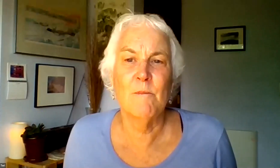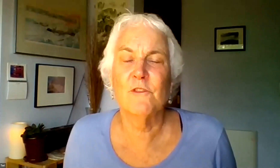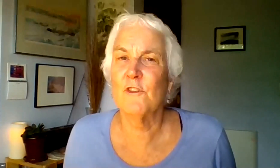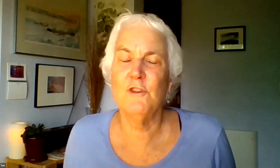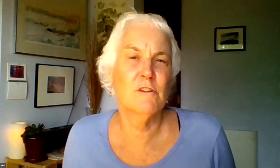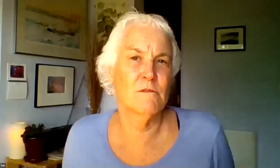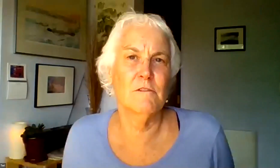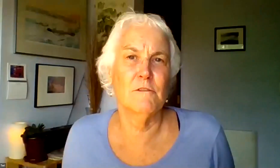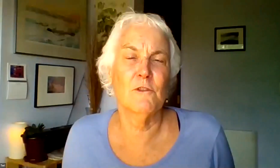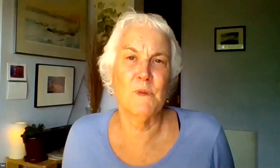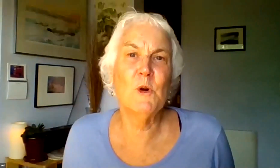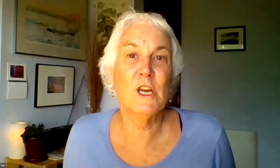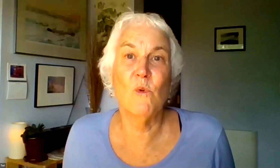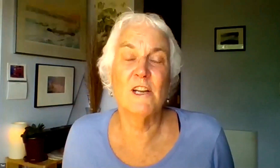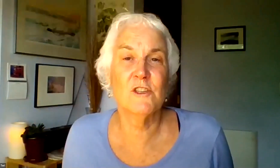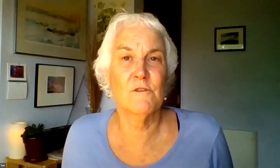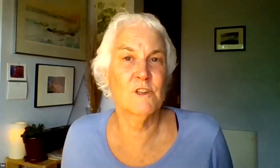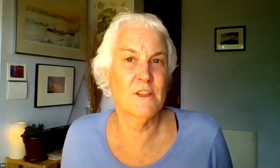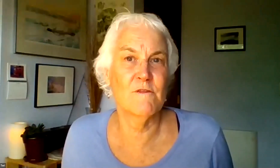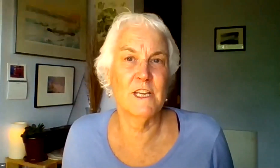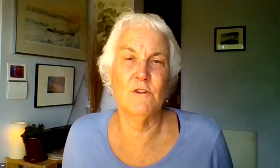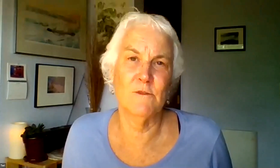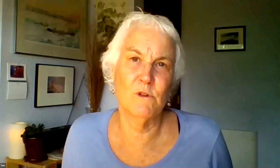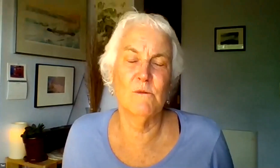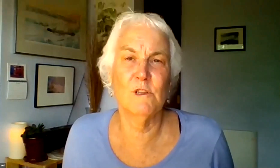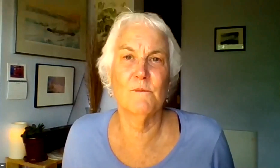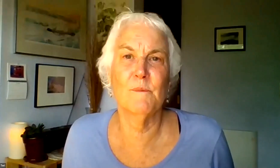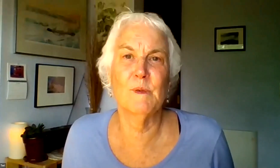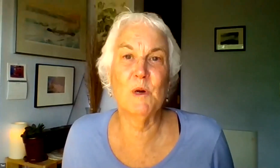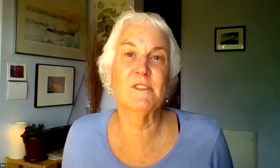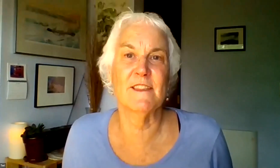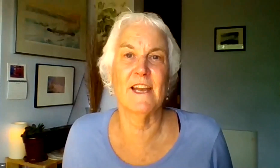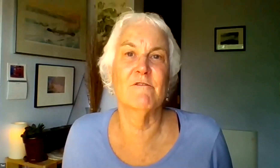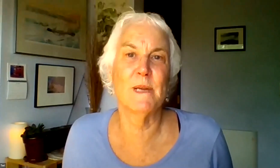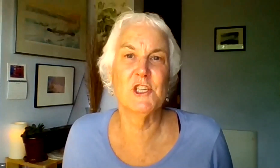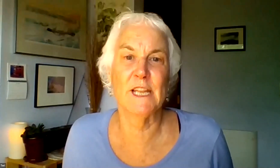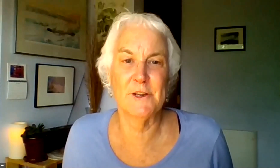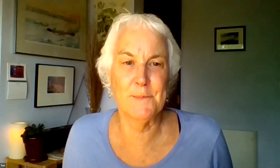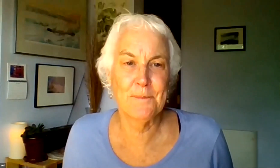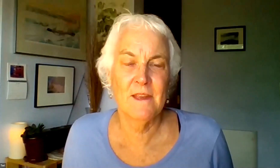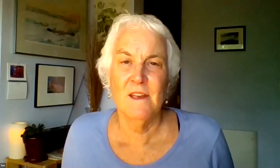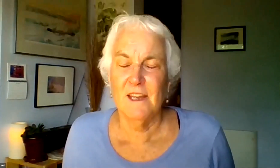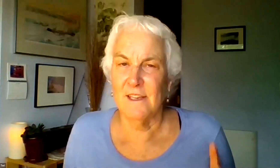re broadcasting by Facebook live. For those who don't have Facebook, we'll be presenting a YouTube link at some point so you